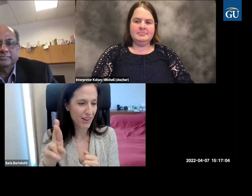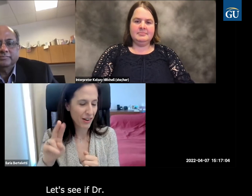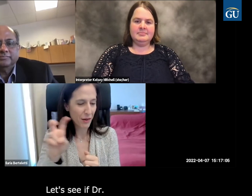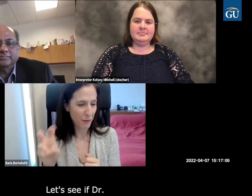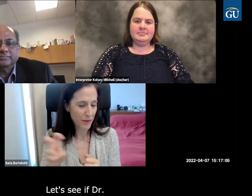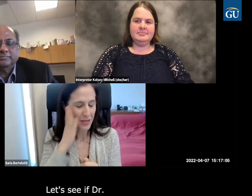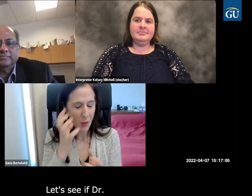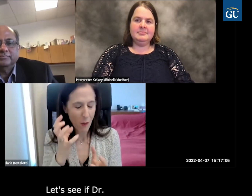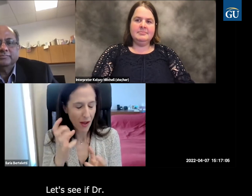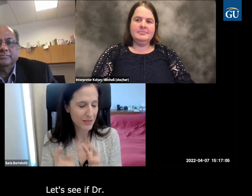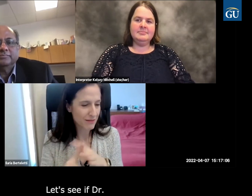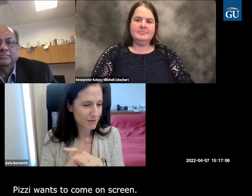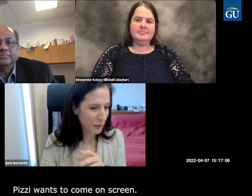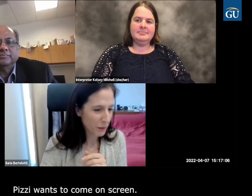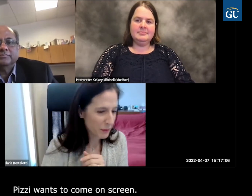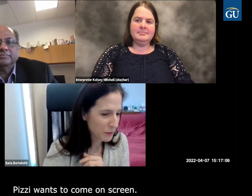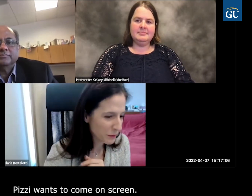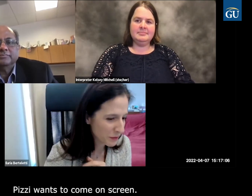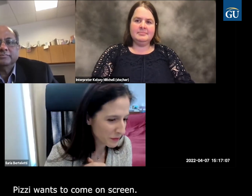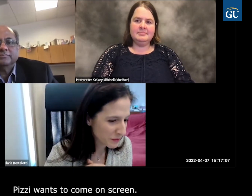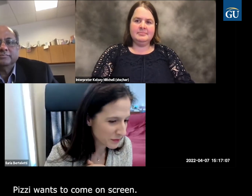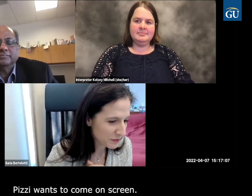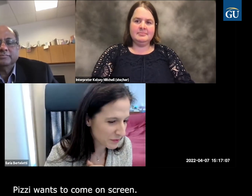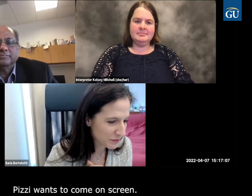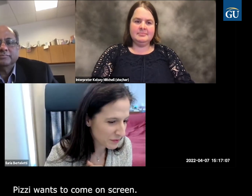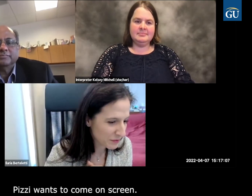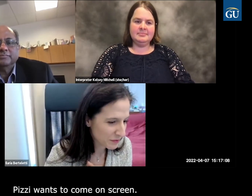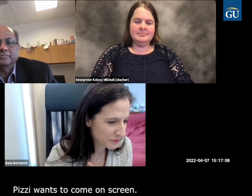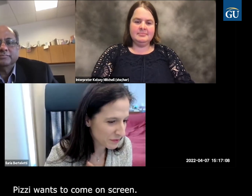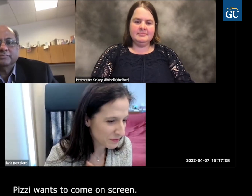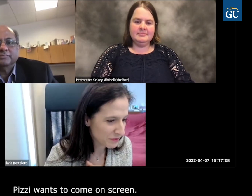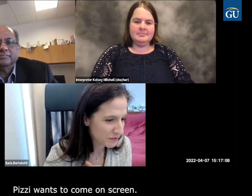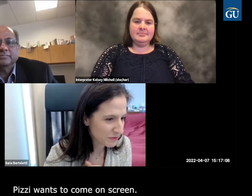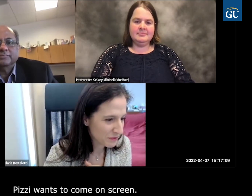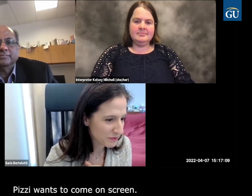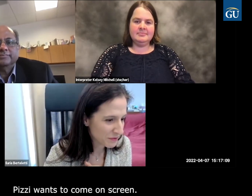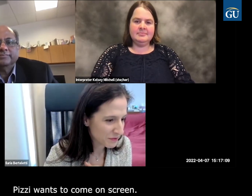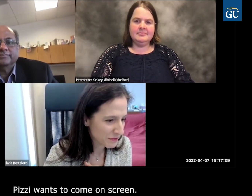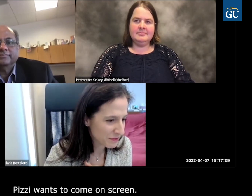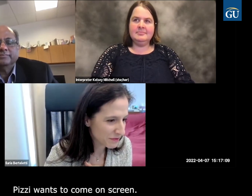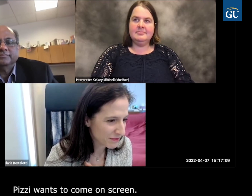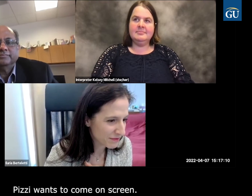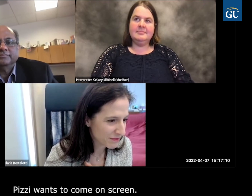let's see if dr pz wants to come on screen